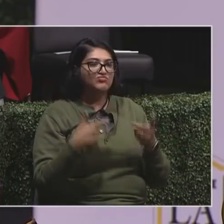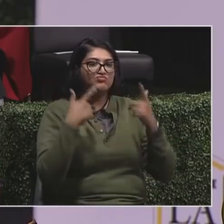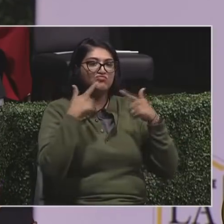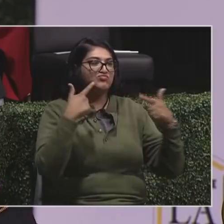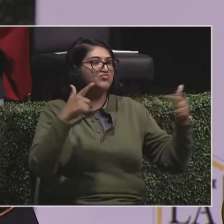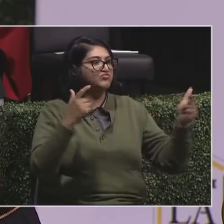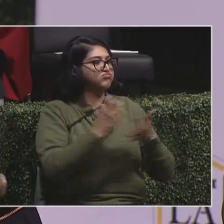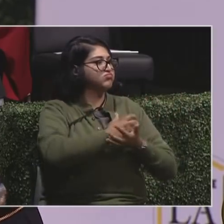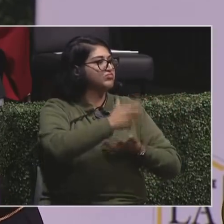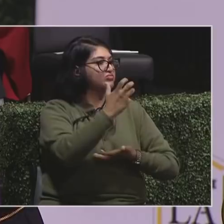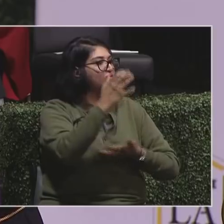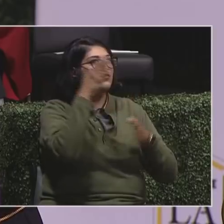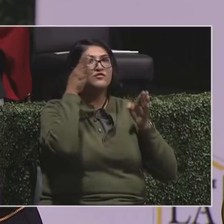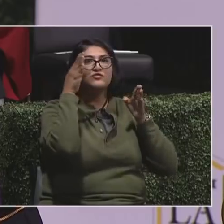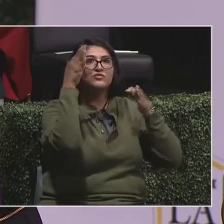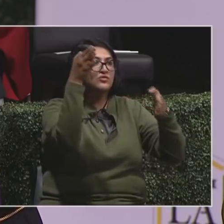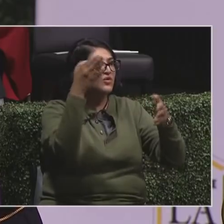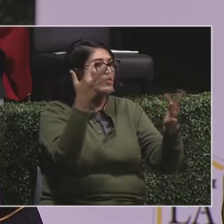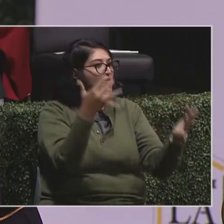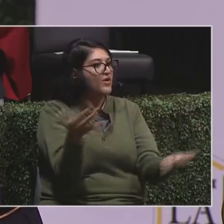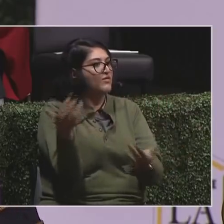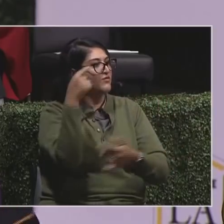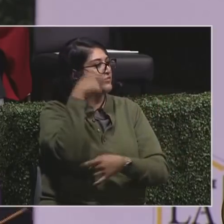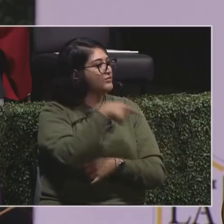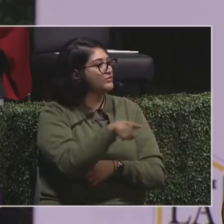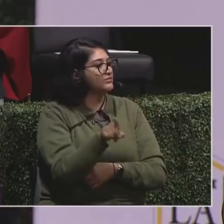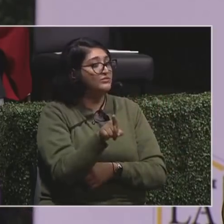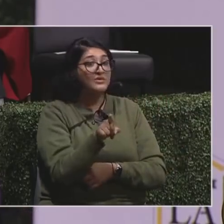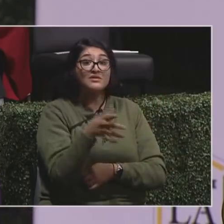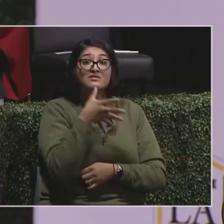STUDENTS. LA NUMBER ONE IN THE NATION FOR THE UPWARD MOBILITY OF OUR